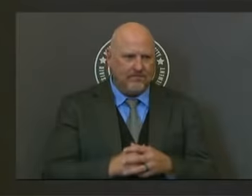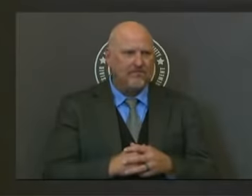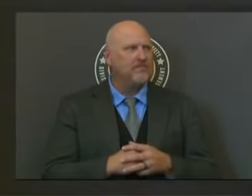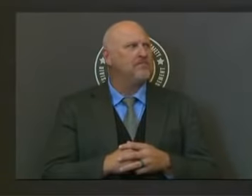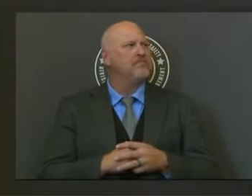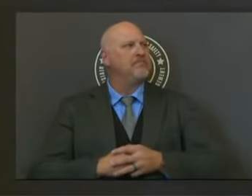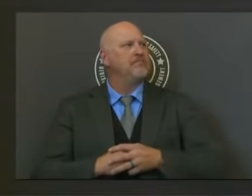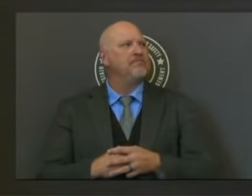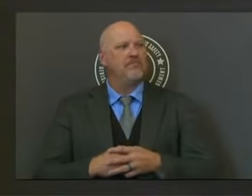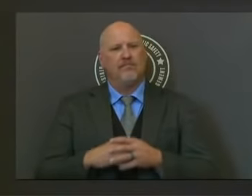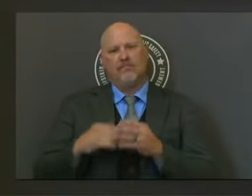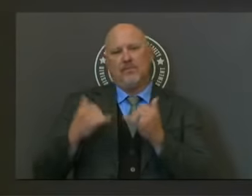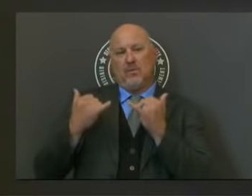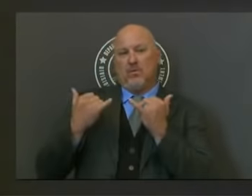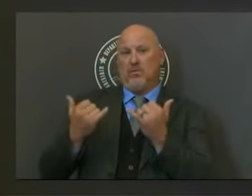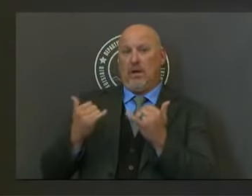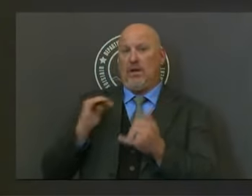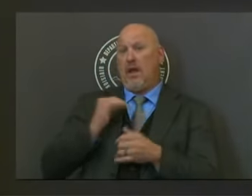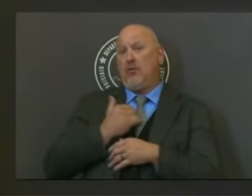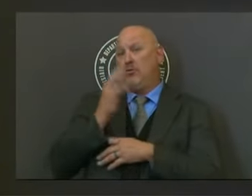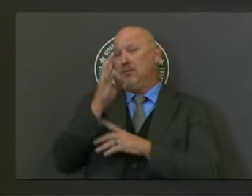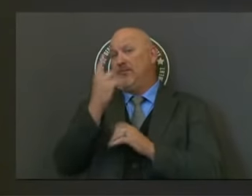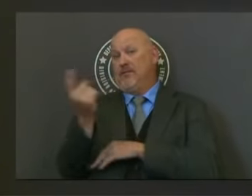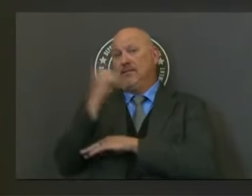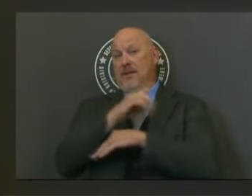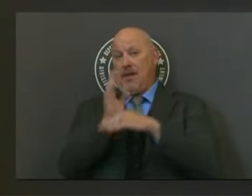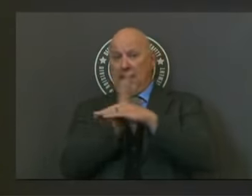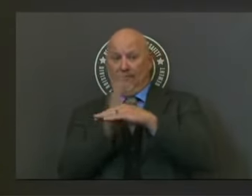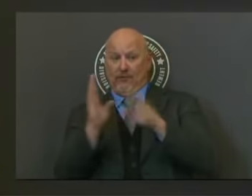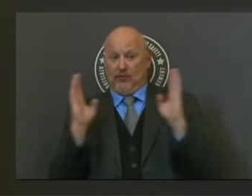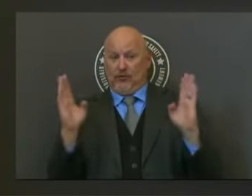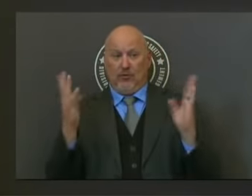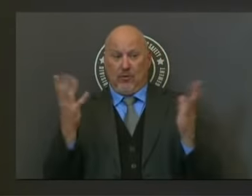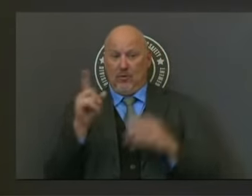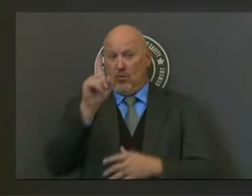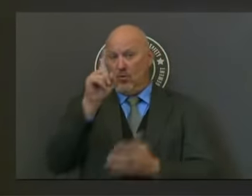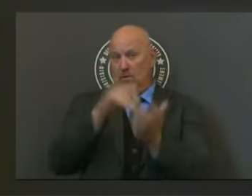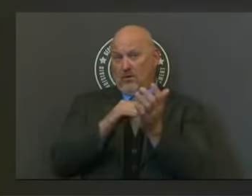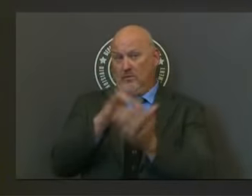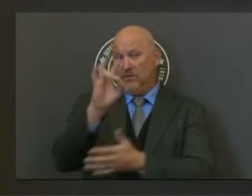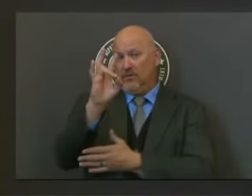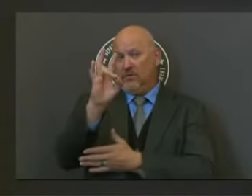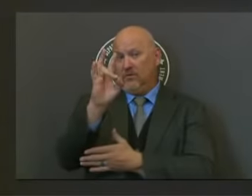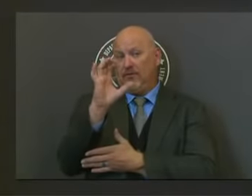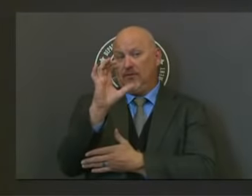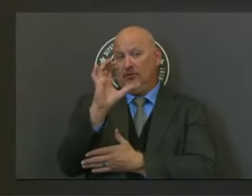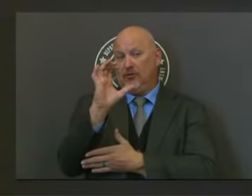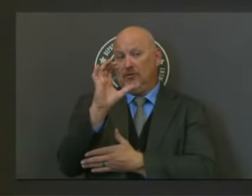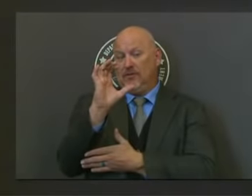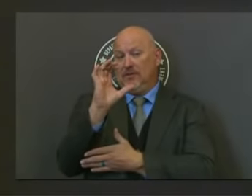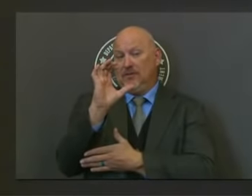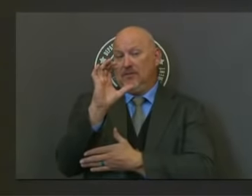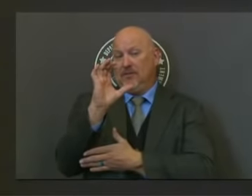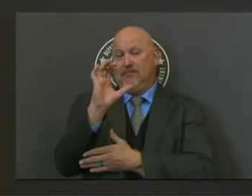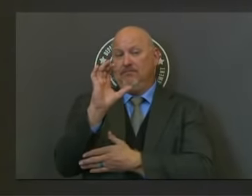average of new cases is at one thousand two hundred and eighty